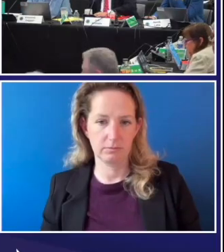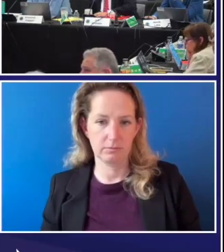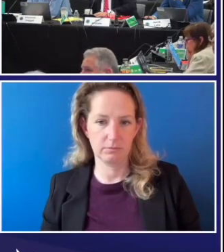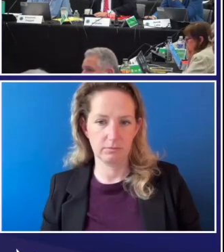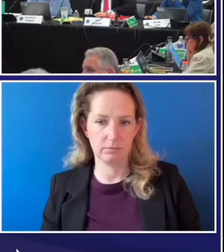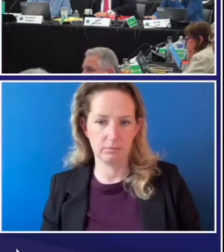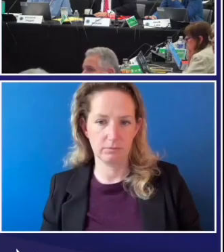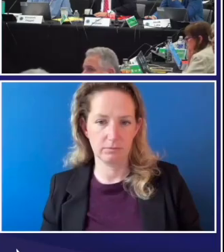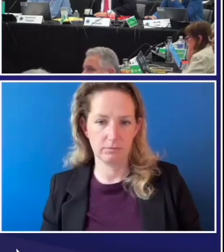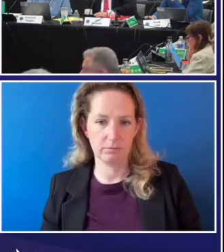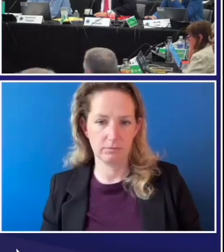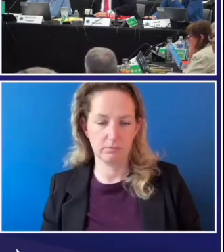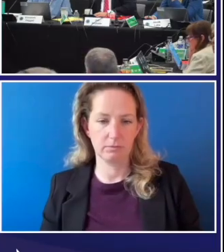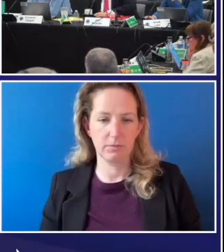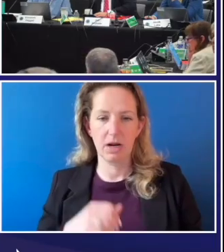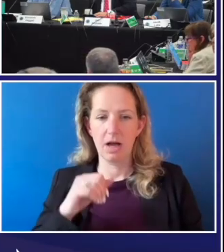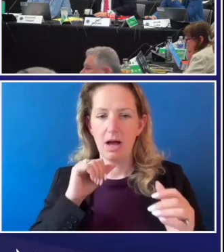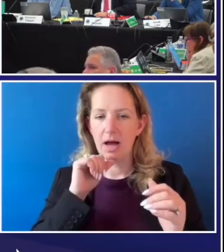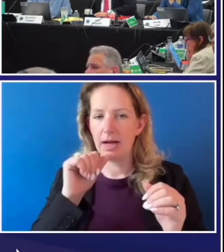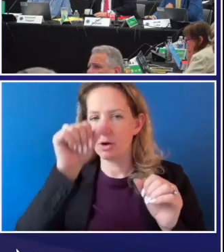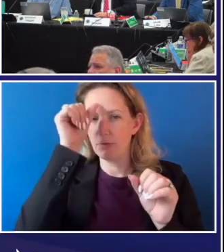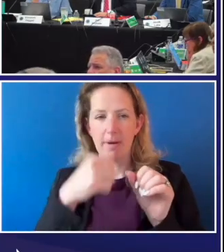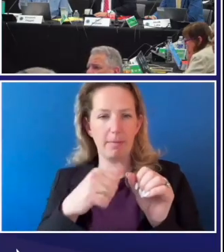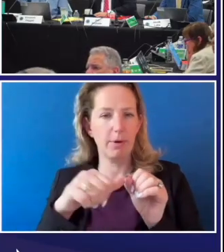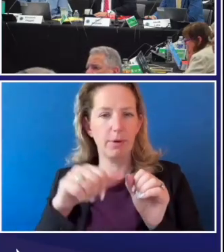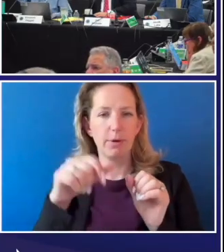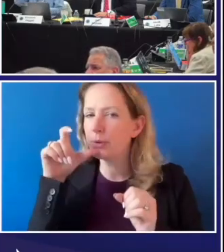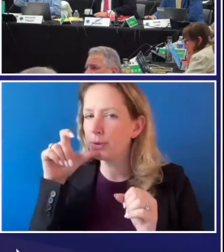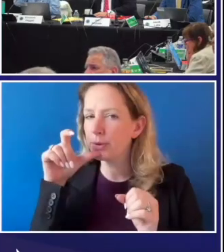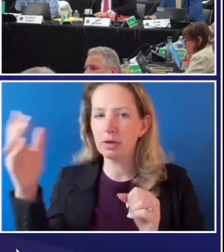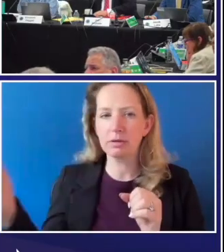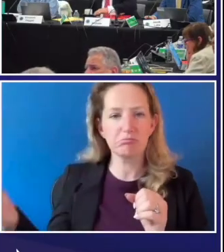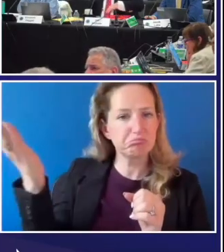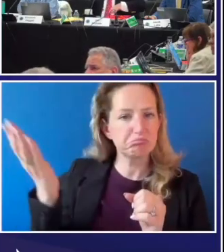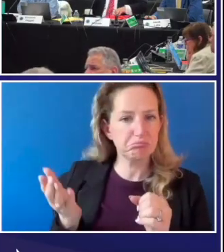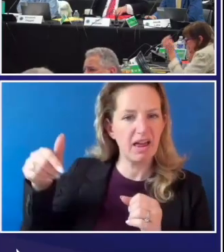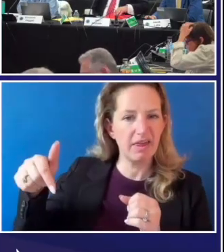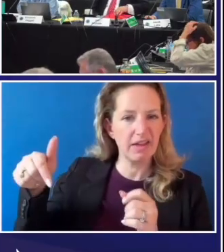So I don't remember who made this change, but, uh, we we did add some clarifying language in here, uh, because